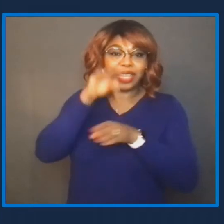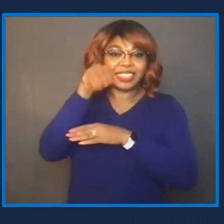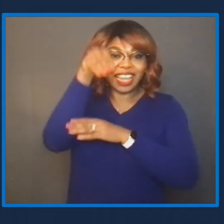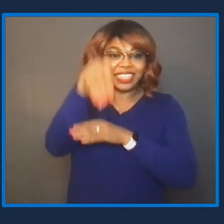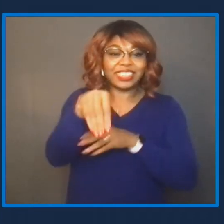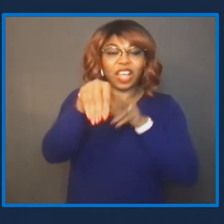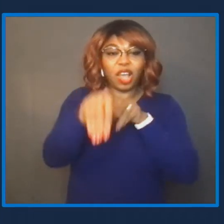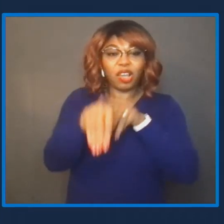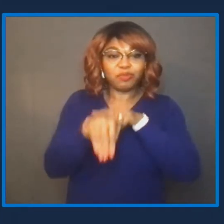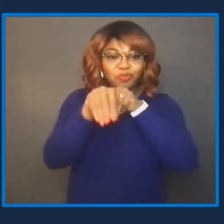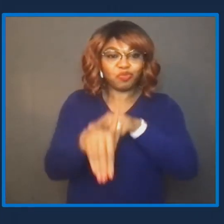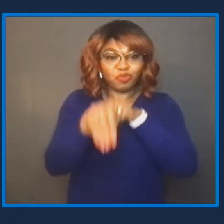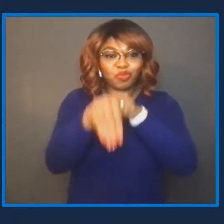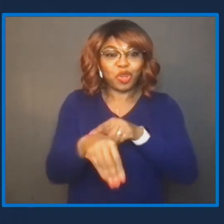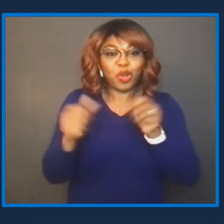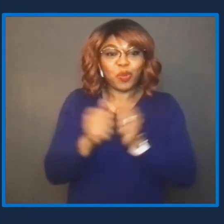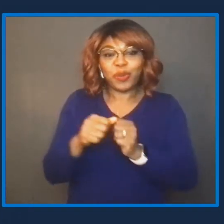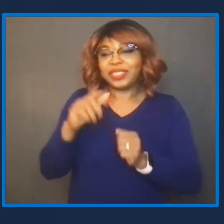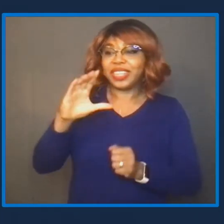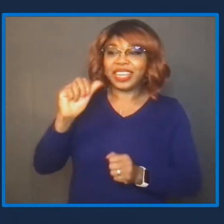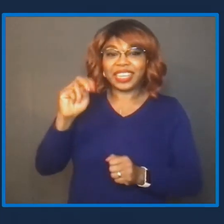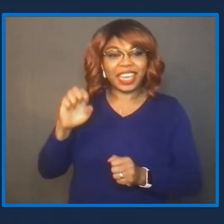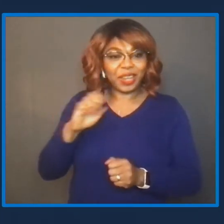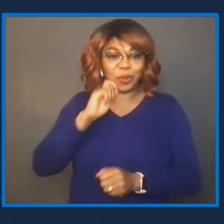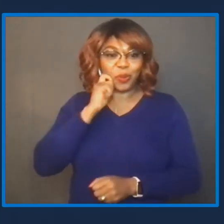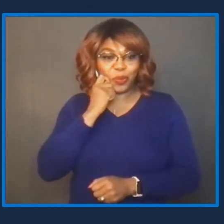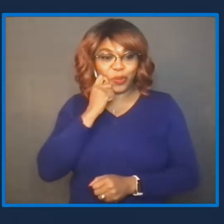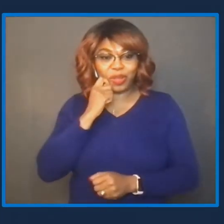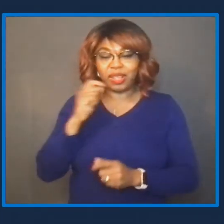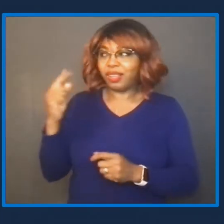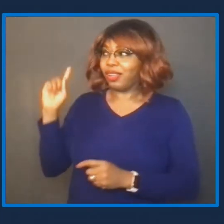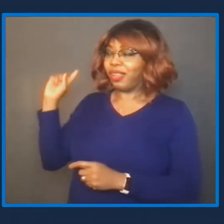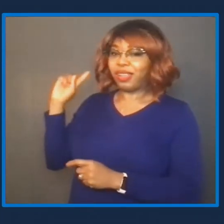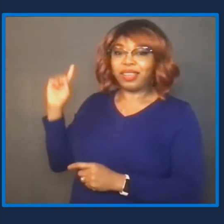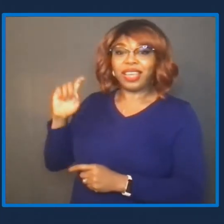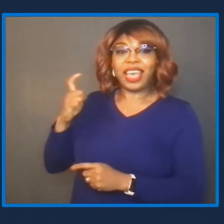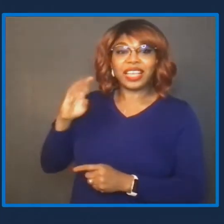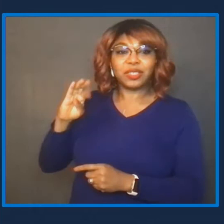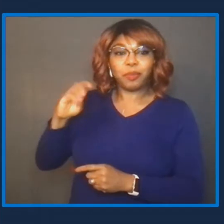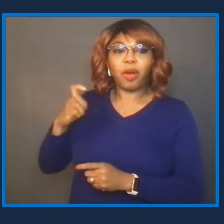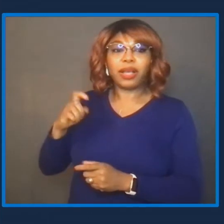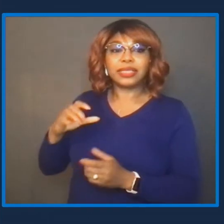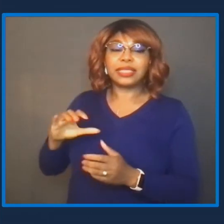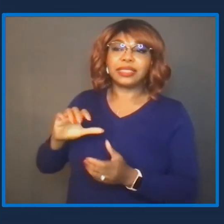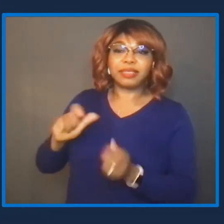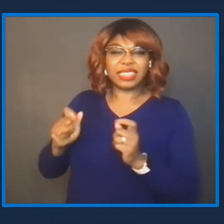Pretty cool. Behind me I've got an Xbox adaptive controller, my Starbucks signing mug